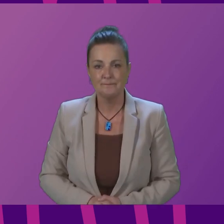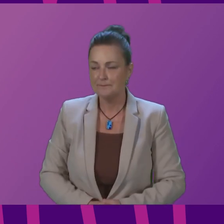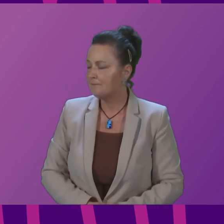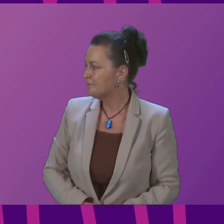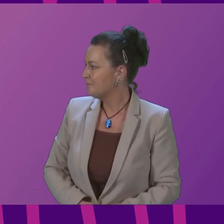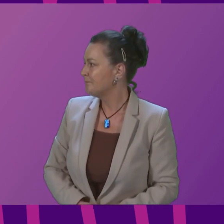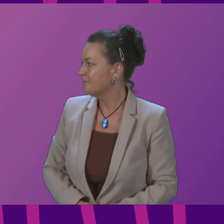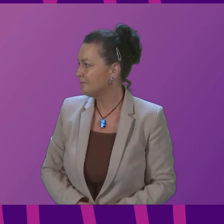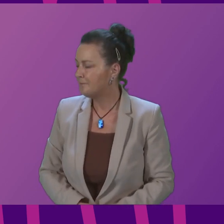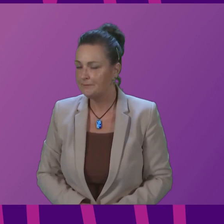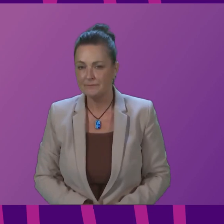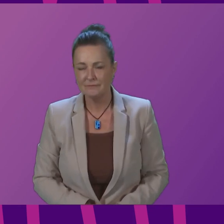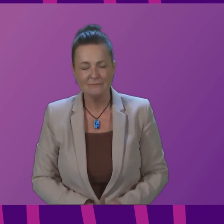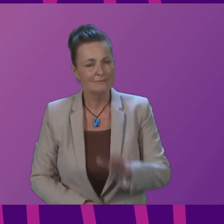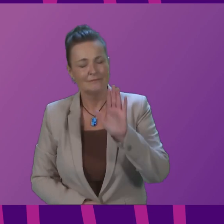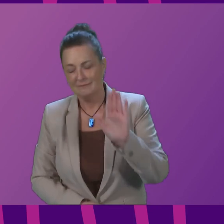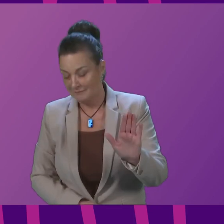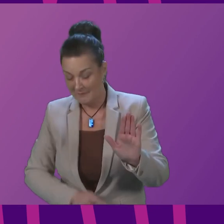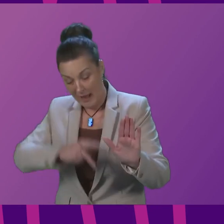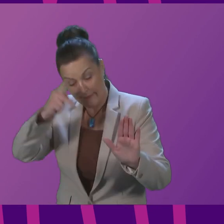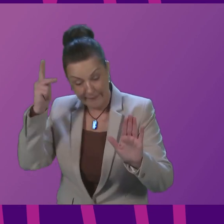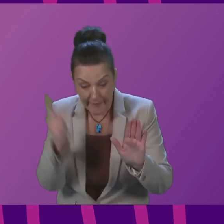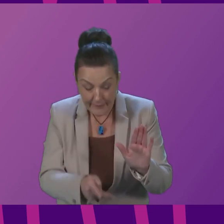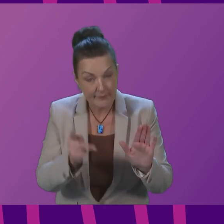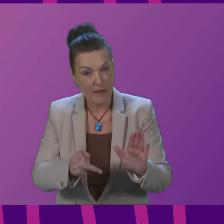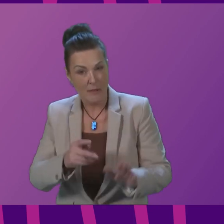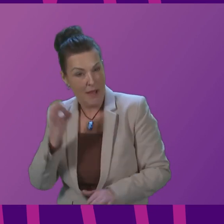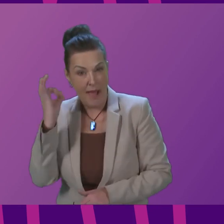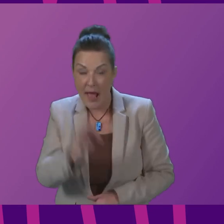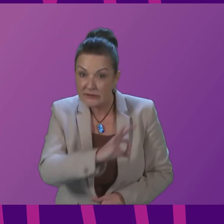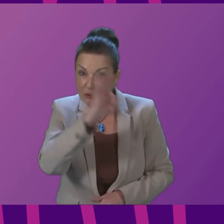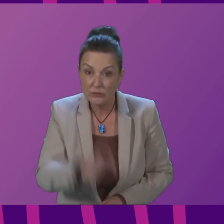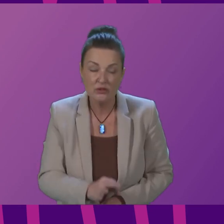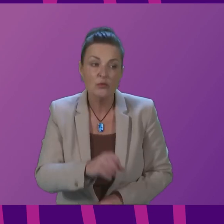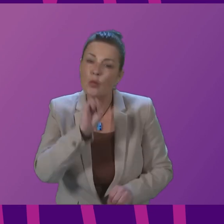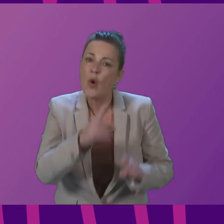Again, I am asking questions that Nicola Sturgeon will not answer.